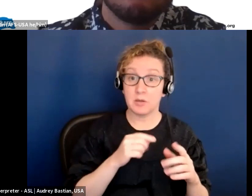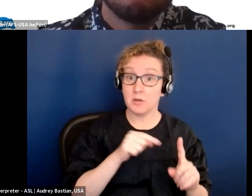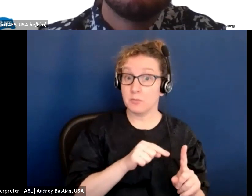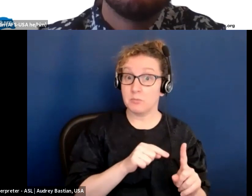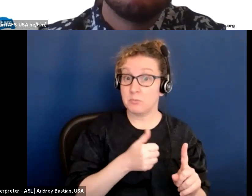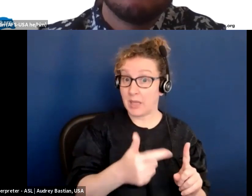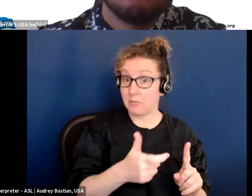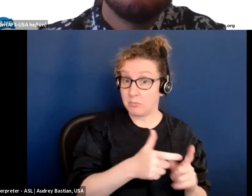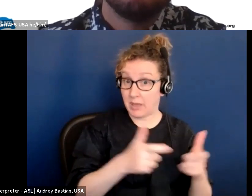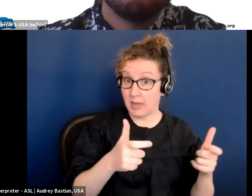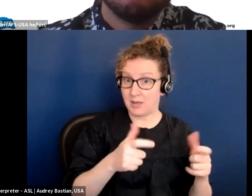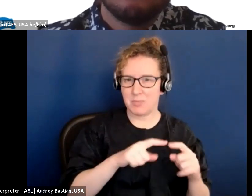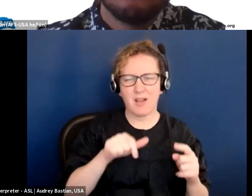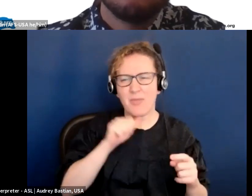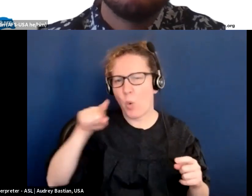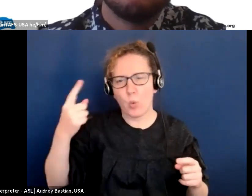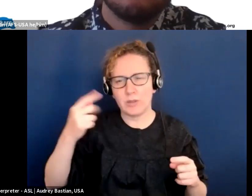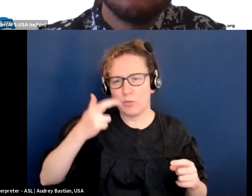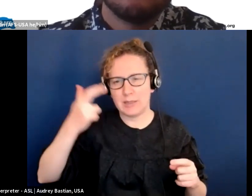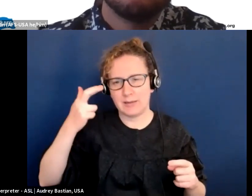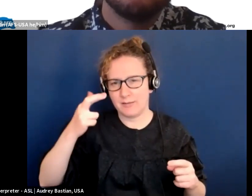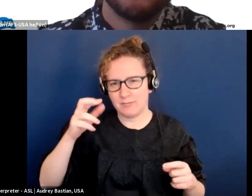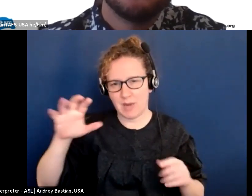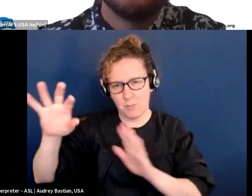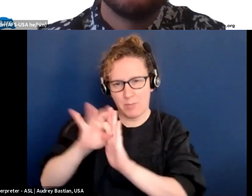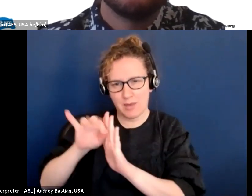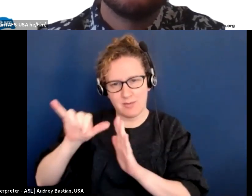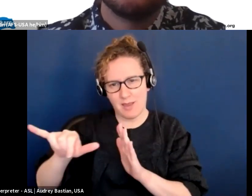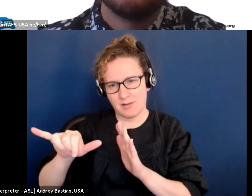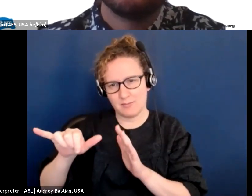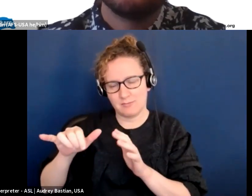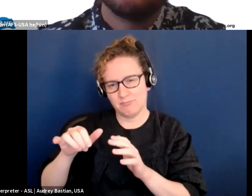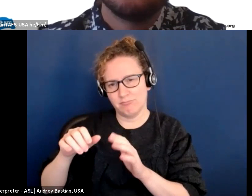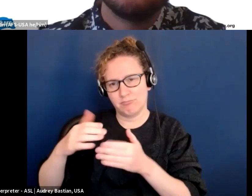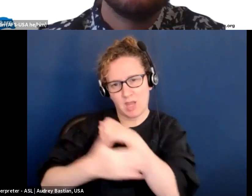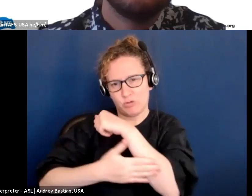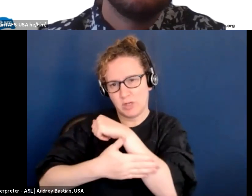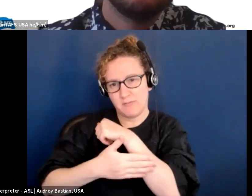it was not the only factor going into my experience. That is where I would start is really what